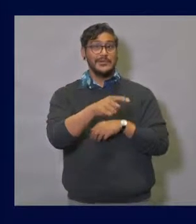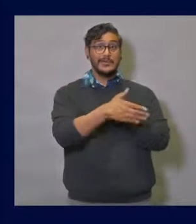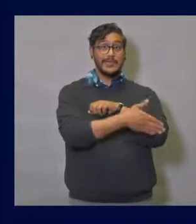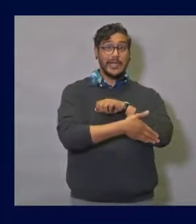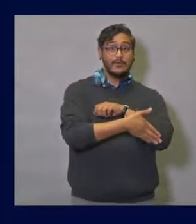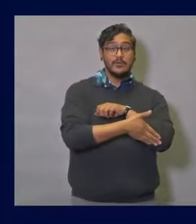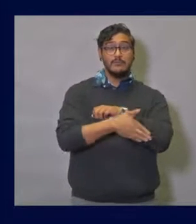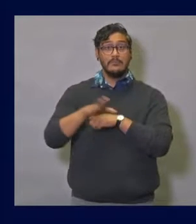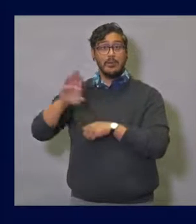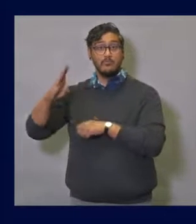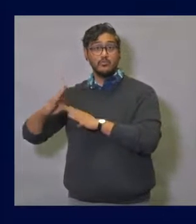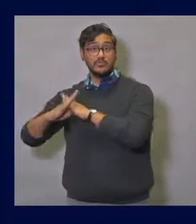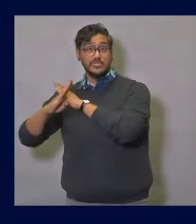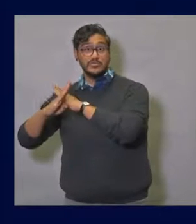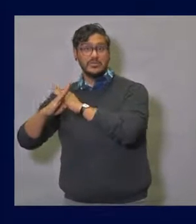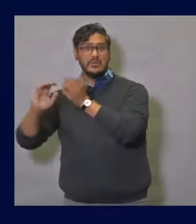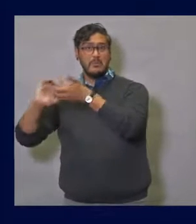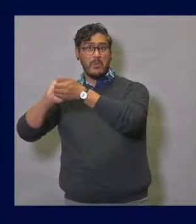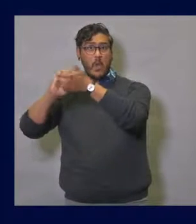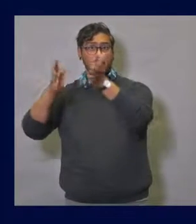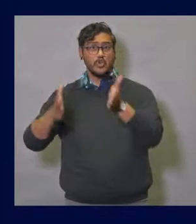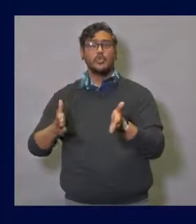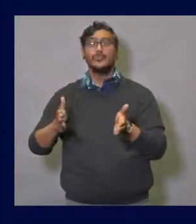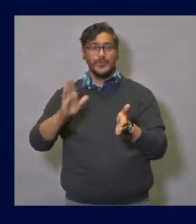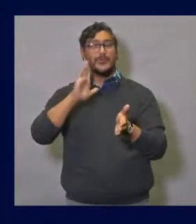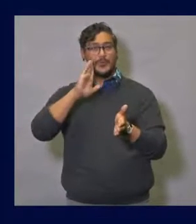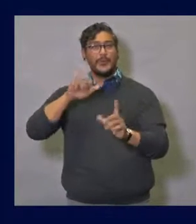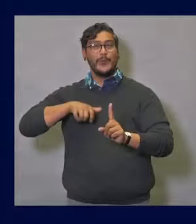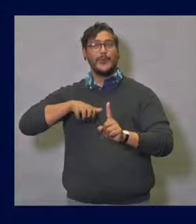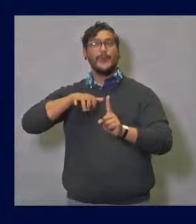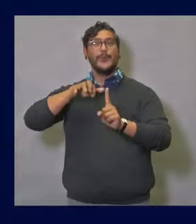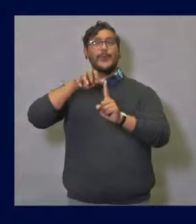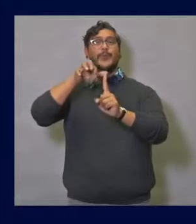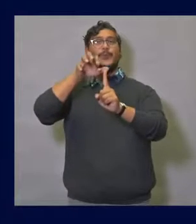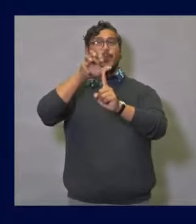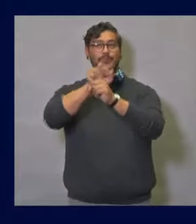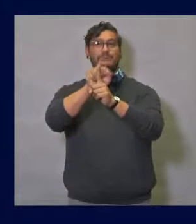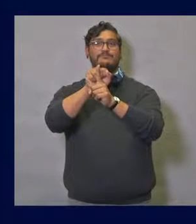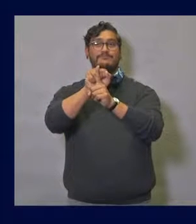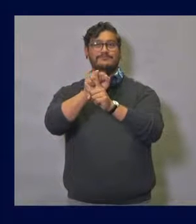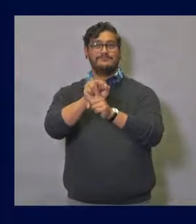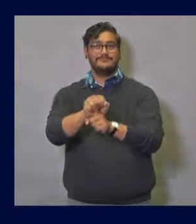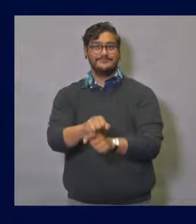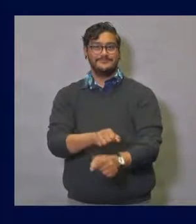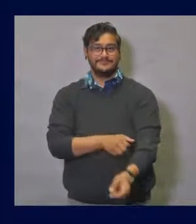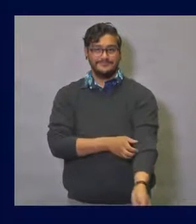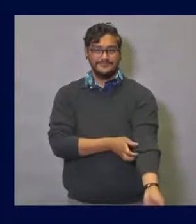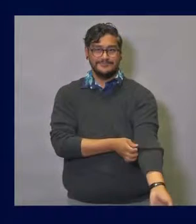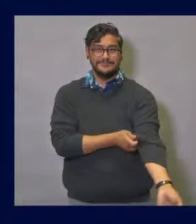PARTNER ORDINATION THAT WE ARE SURE THAT THE COUNTY, BLUE SHIELD, AND THE COUNTY VACCINATION PARTNERS CAN BEST